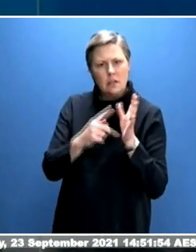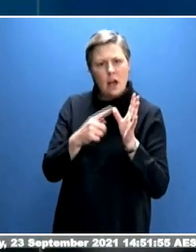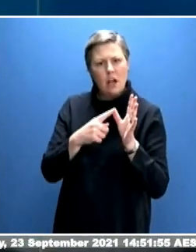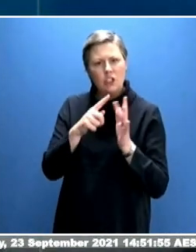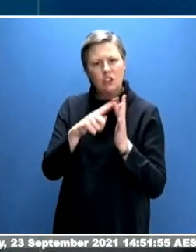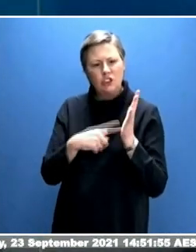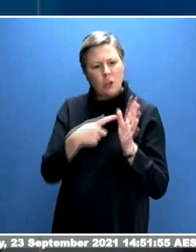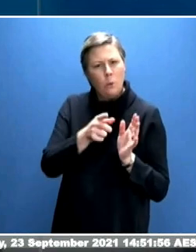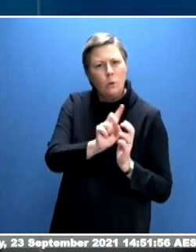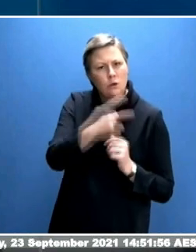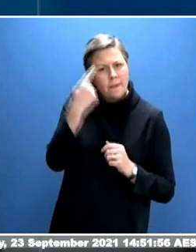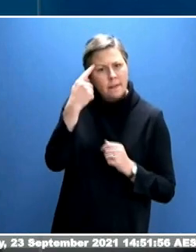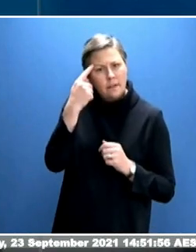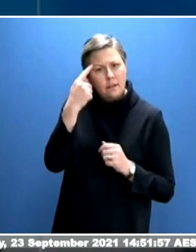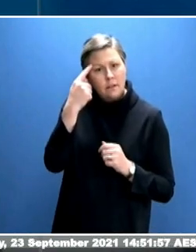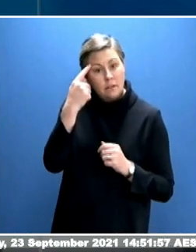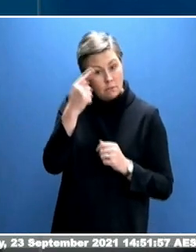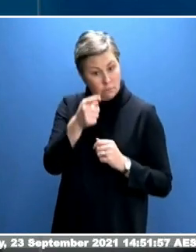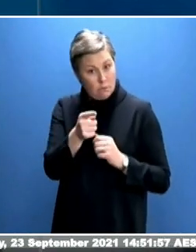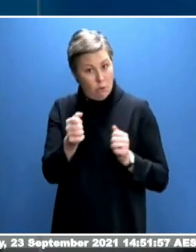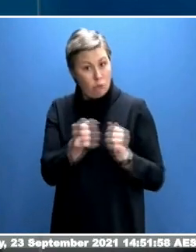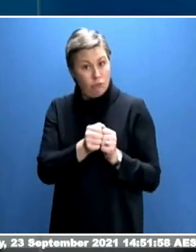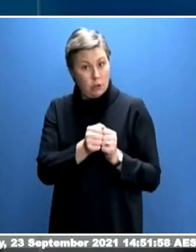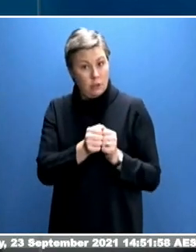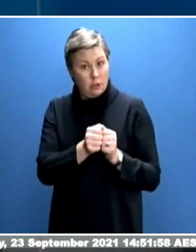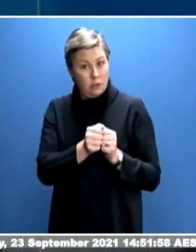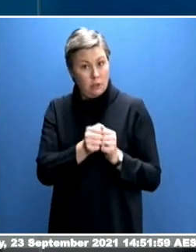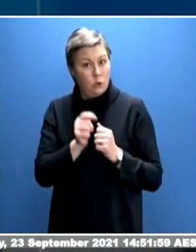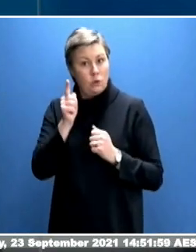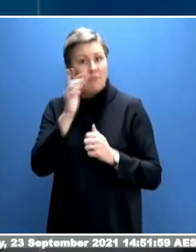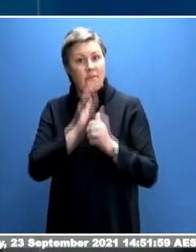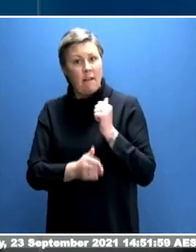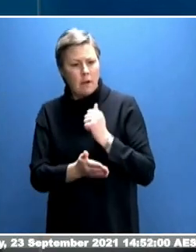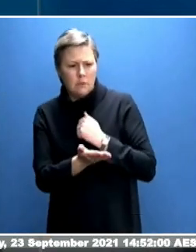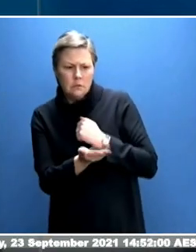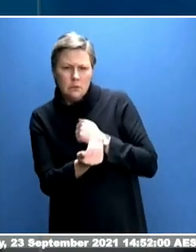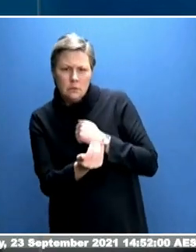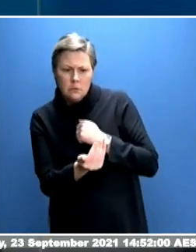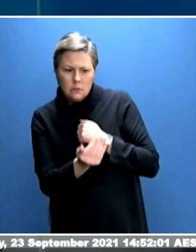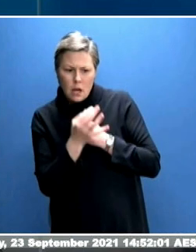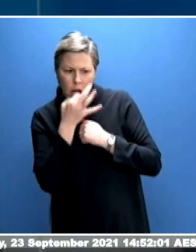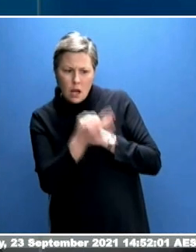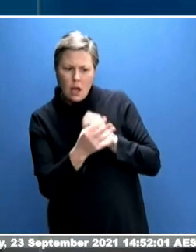Now, was that the case: there hadn't been consultation with NAAJA, in particular,